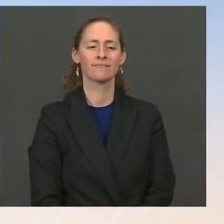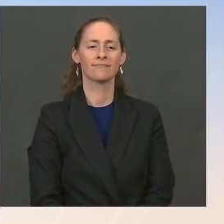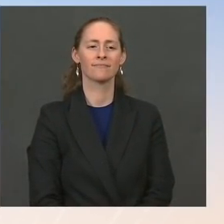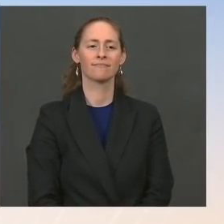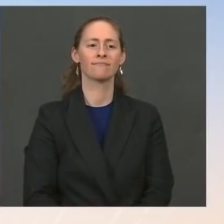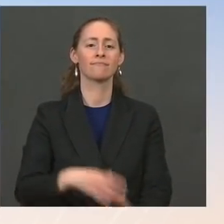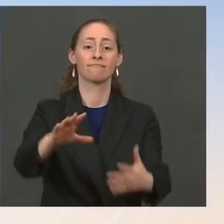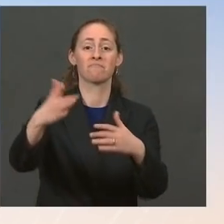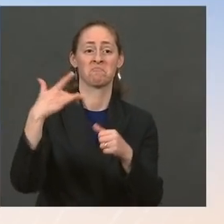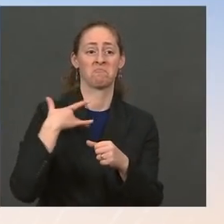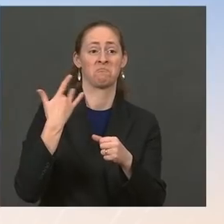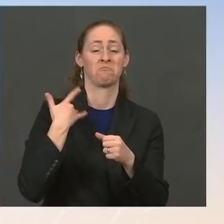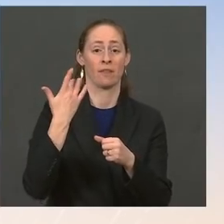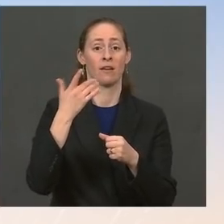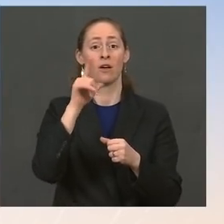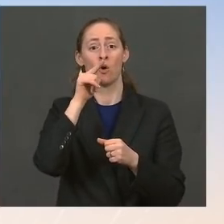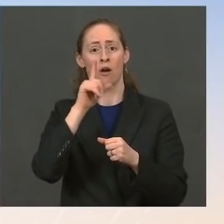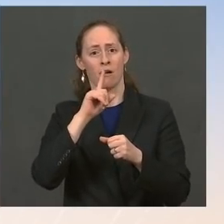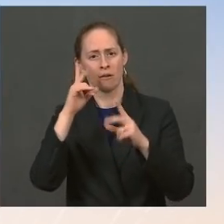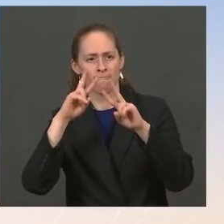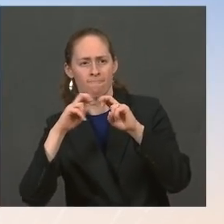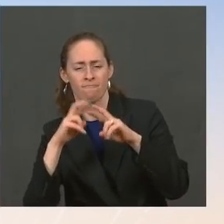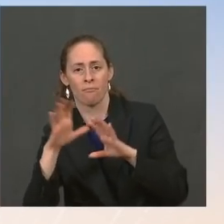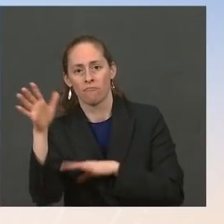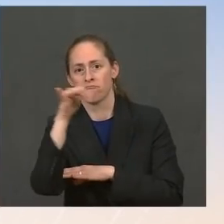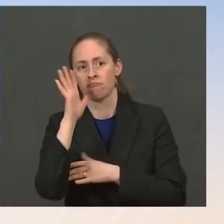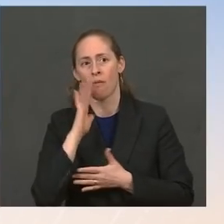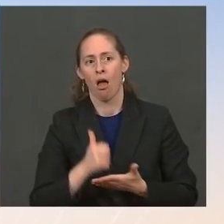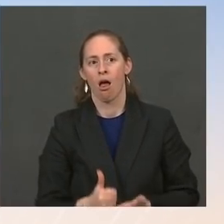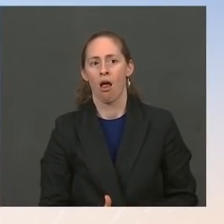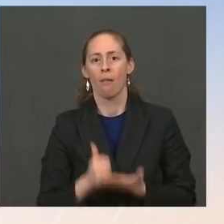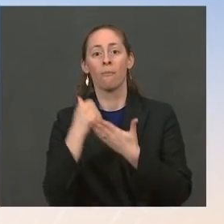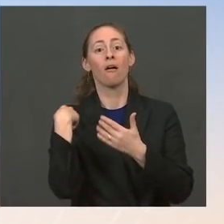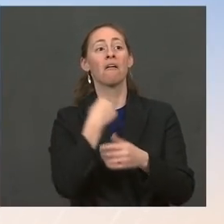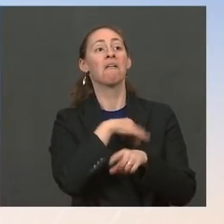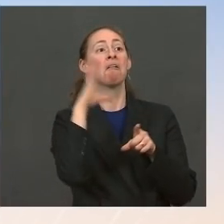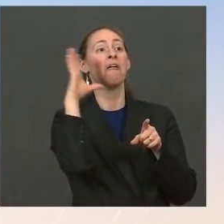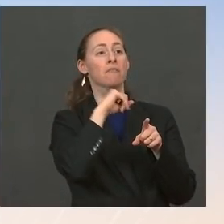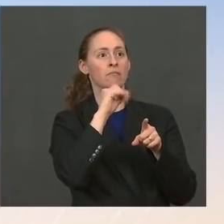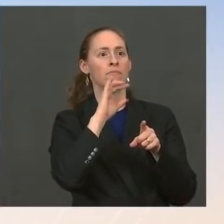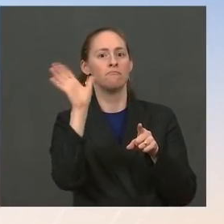significantly higher than what is estimated currently. So, our assessment and the assessment